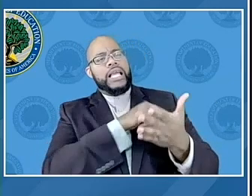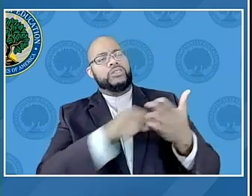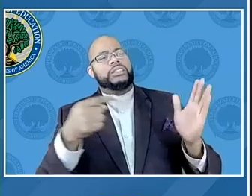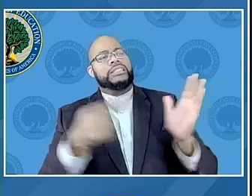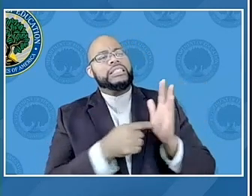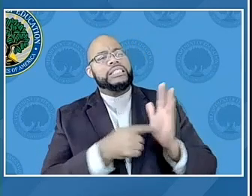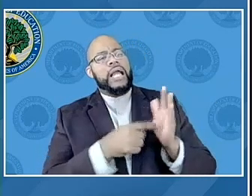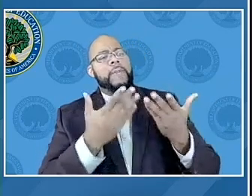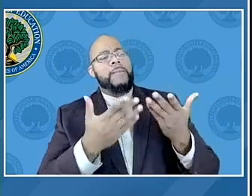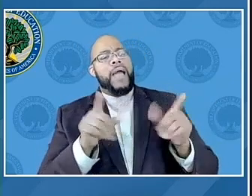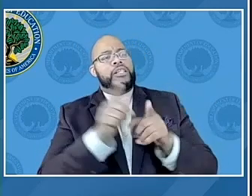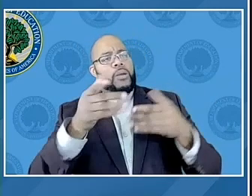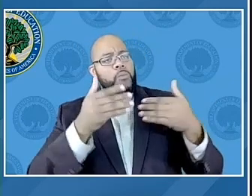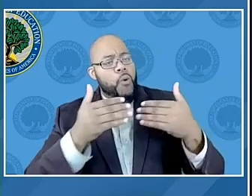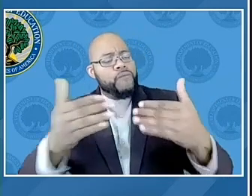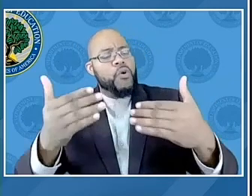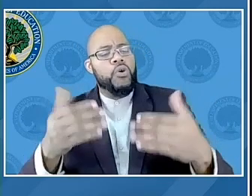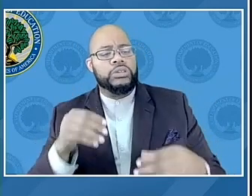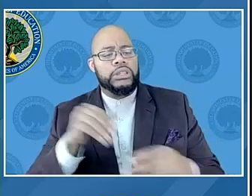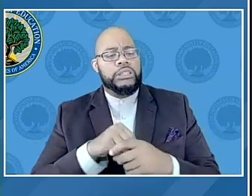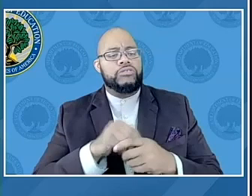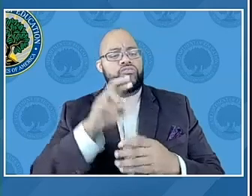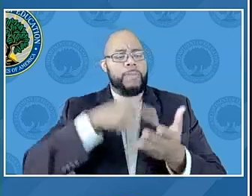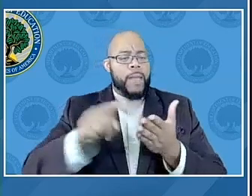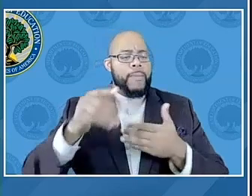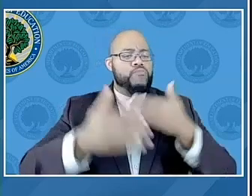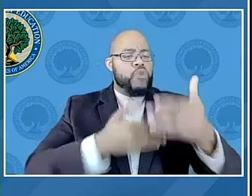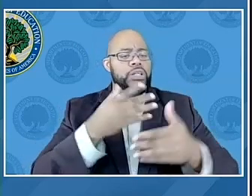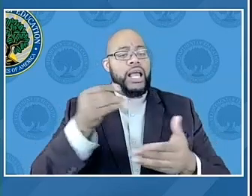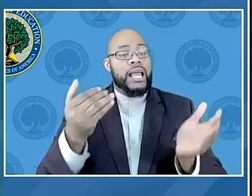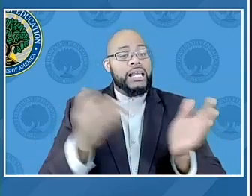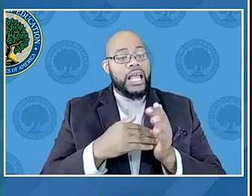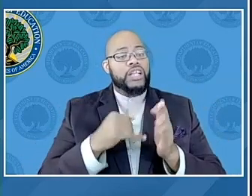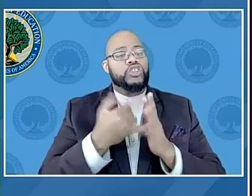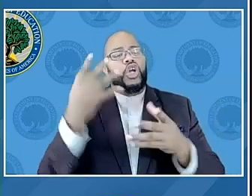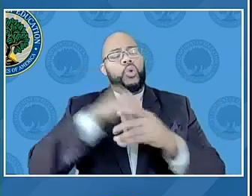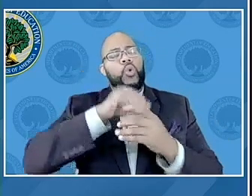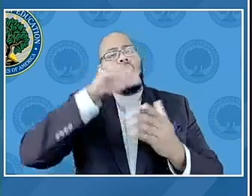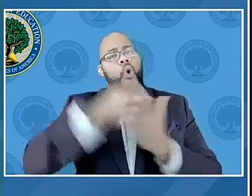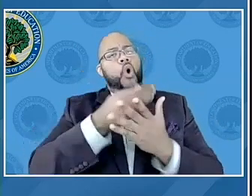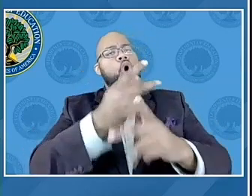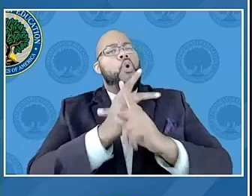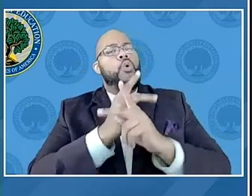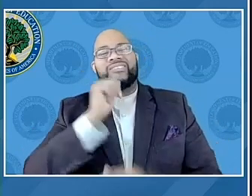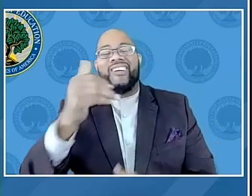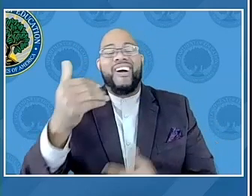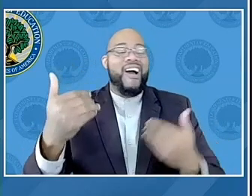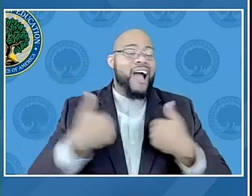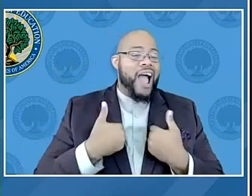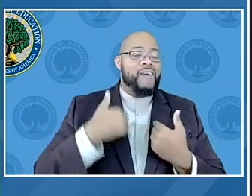they move along in the repayment process? And then again, just including all loans, not having this kind of exclusionary,